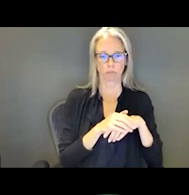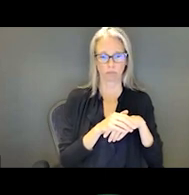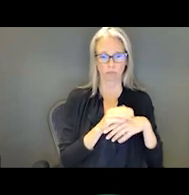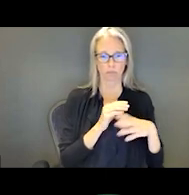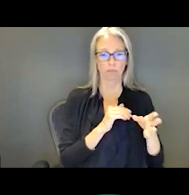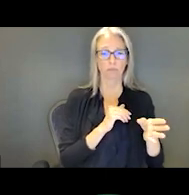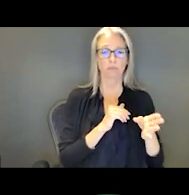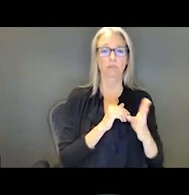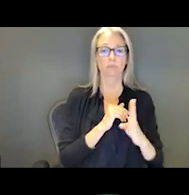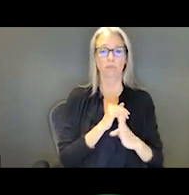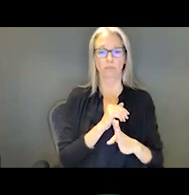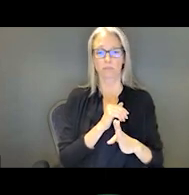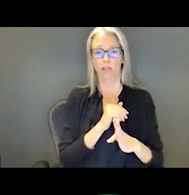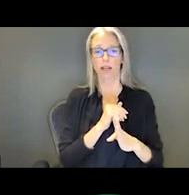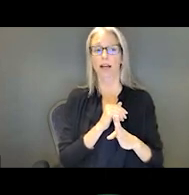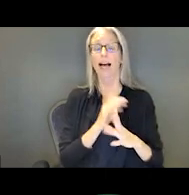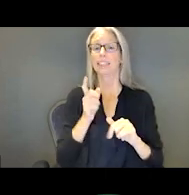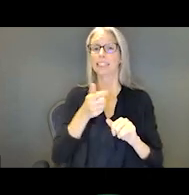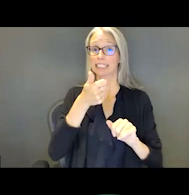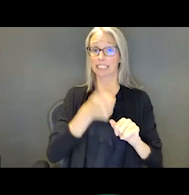then we did a follow up training.